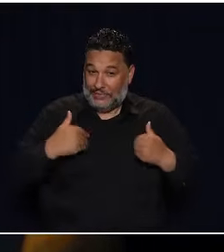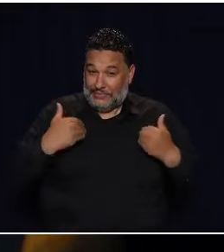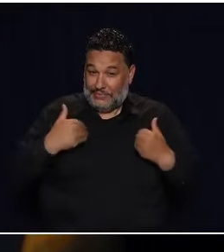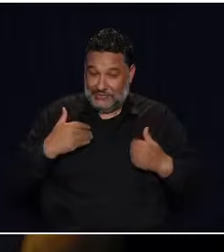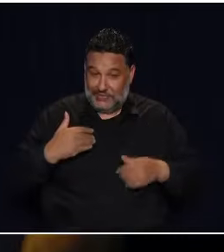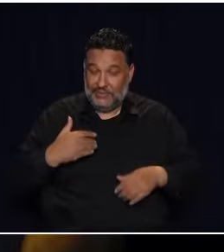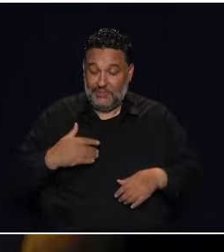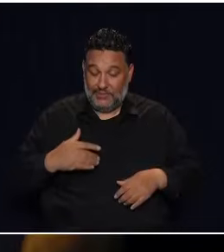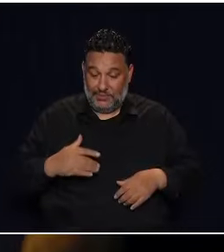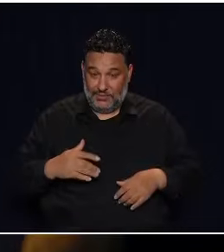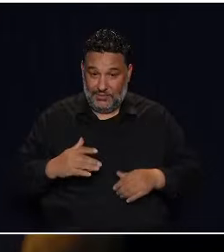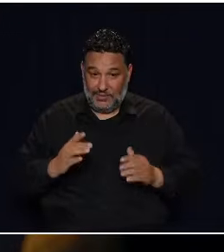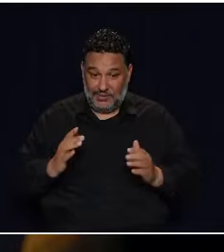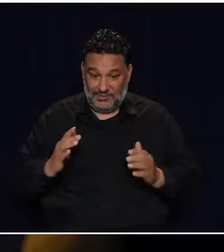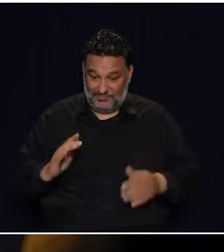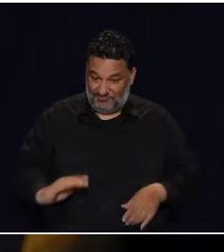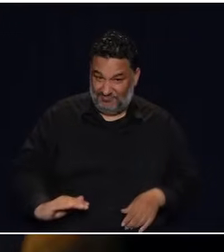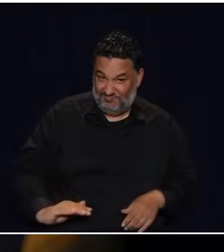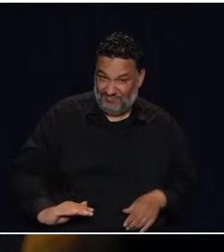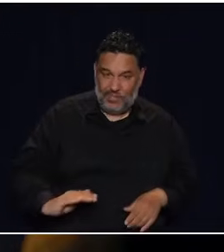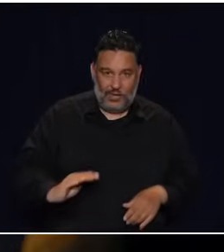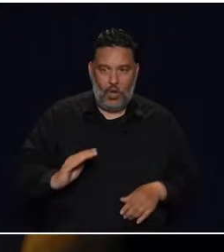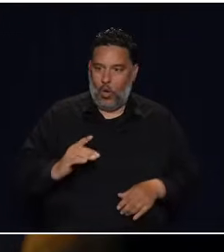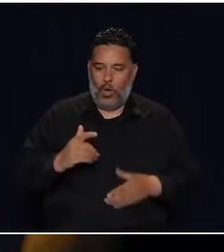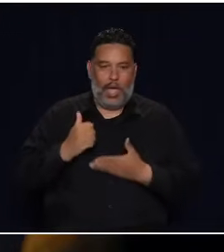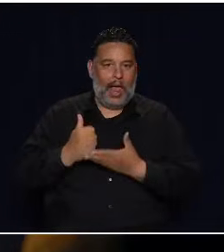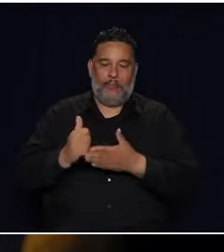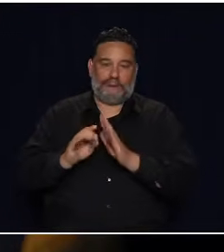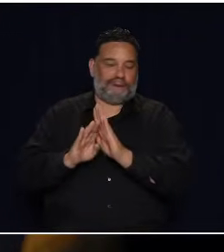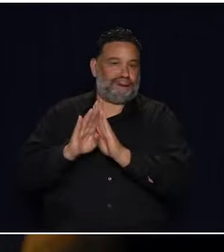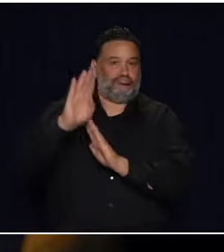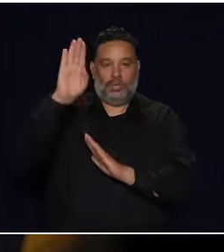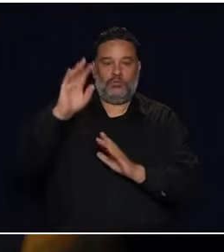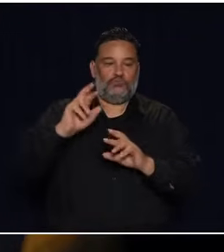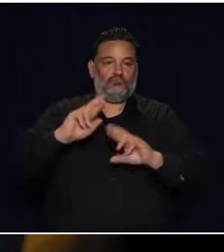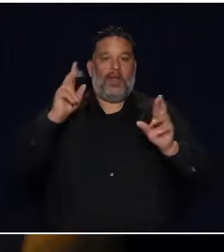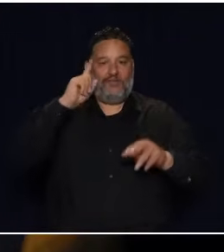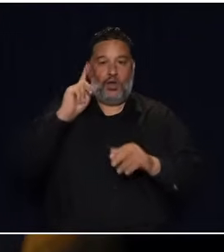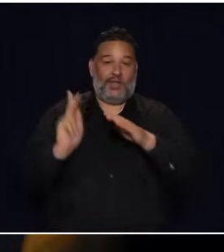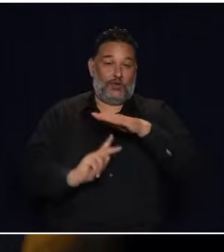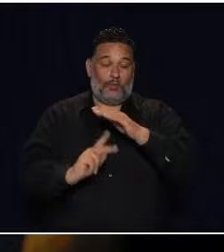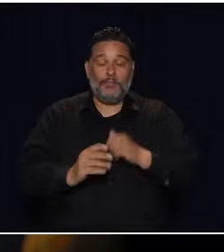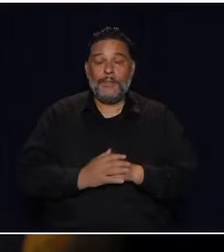A FULLY COMPREHENSIVE EARLY CHILDHOOD PROGRAM.